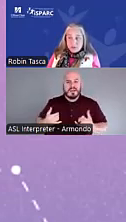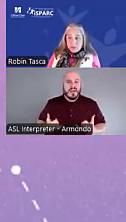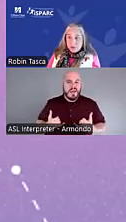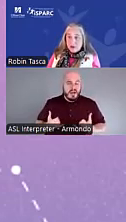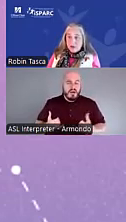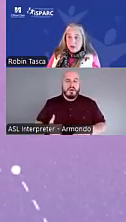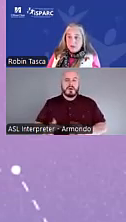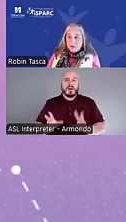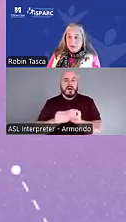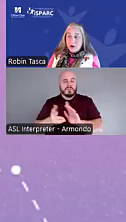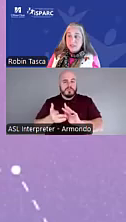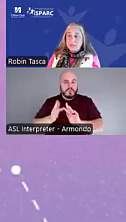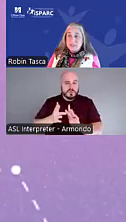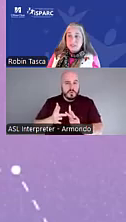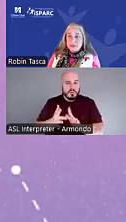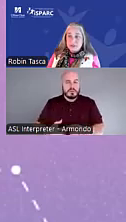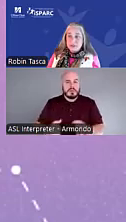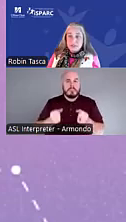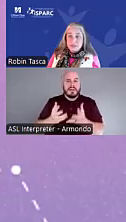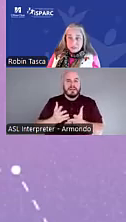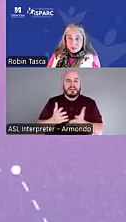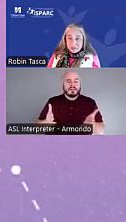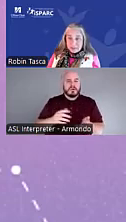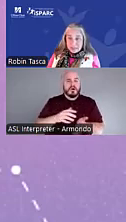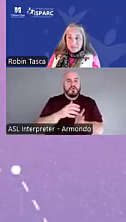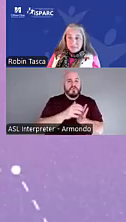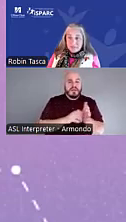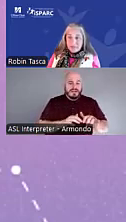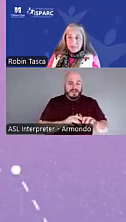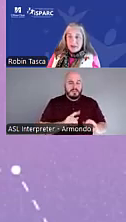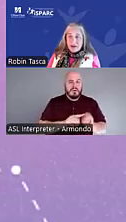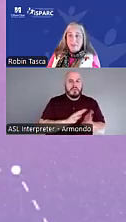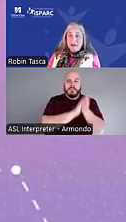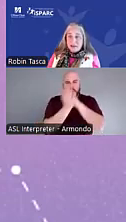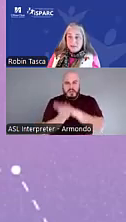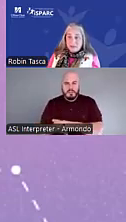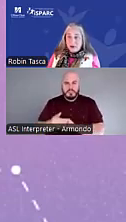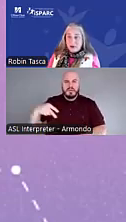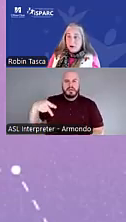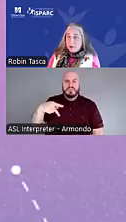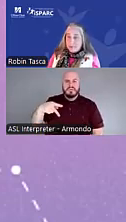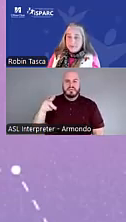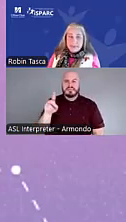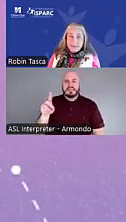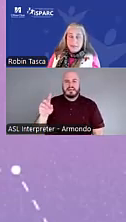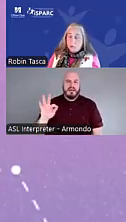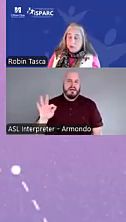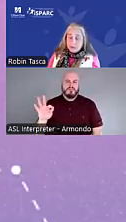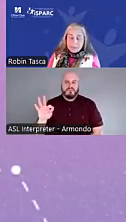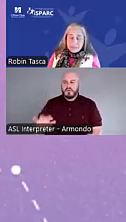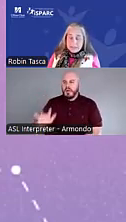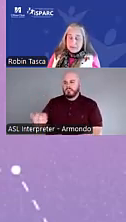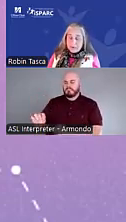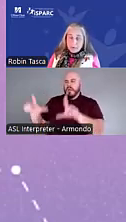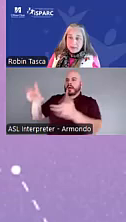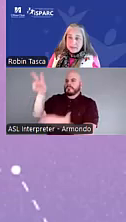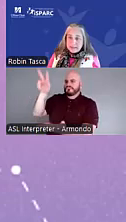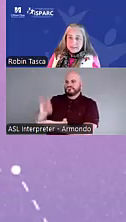we do a lot of written products but turn them into a digital PDF and have it on our website or some other way